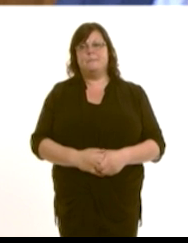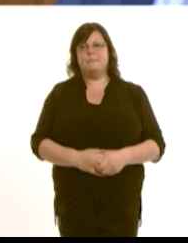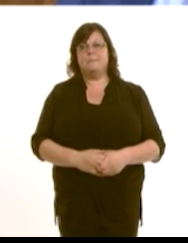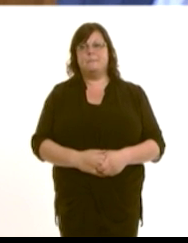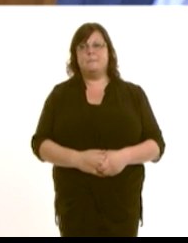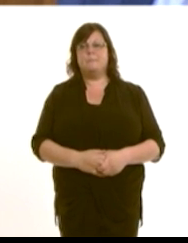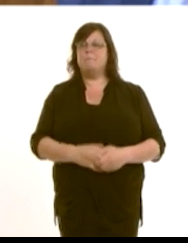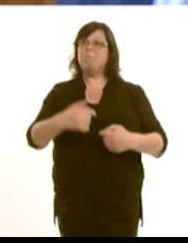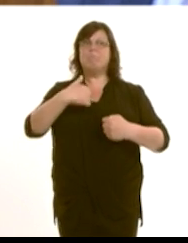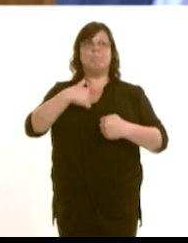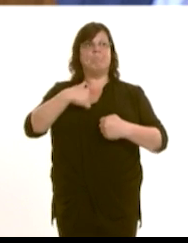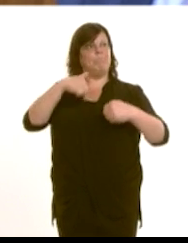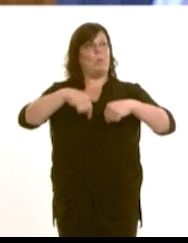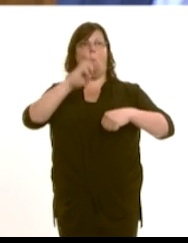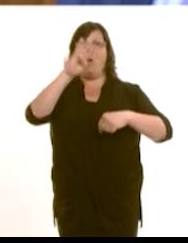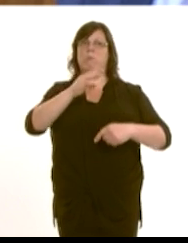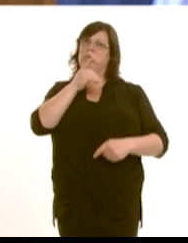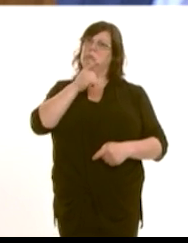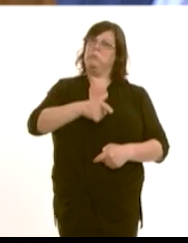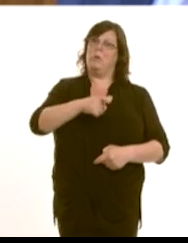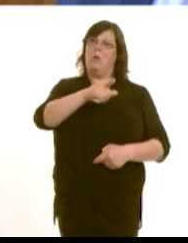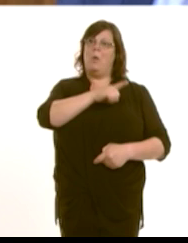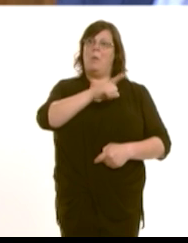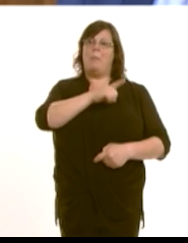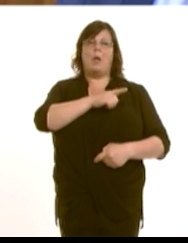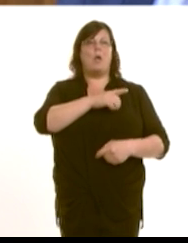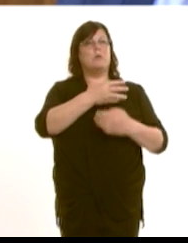We are fortunate in Wales in that we havenít lost many school playing fields, as has been